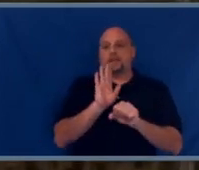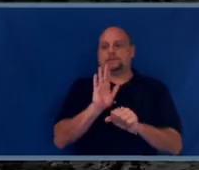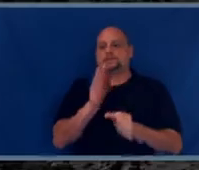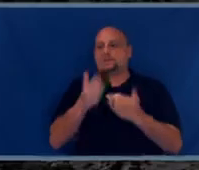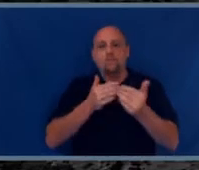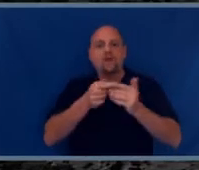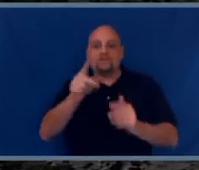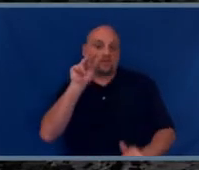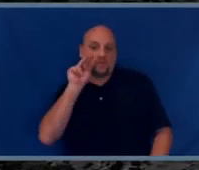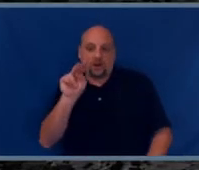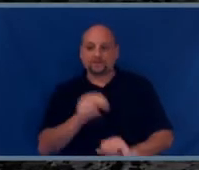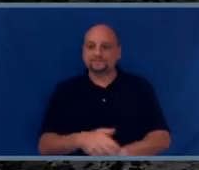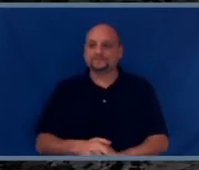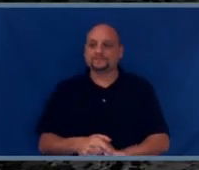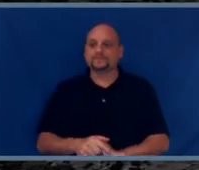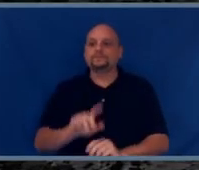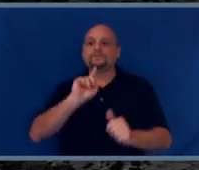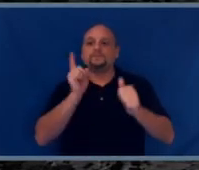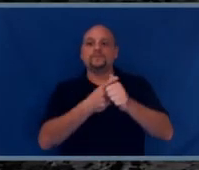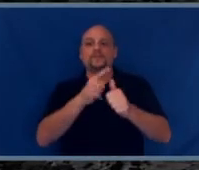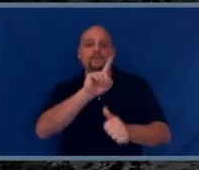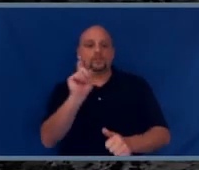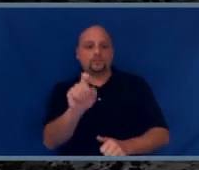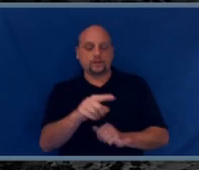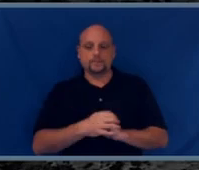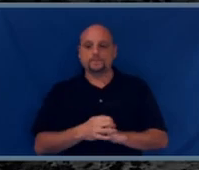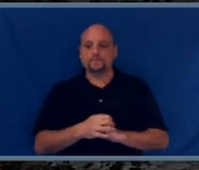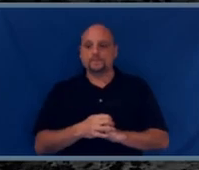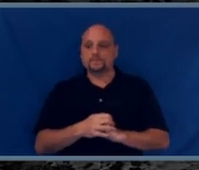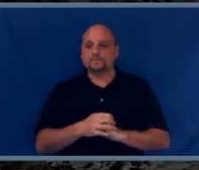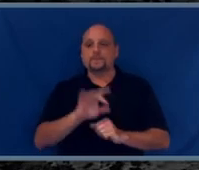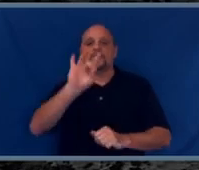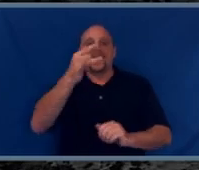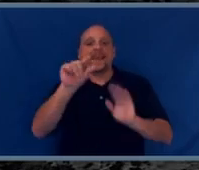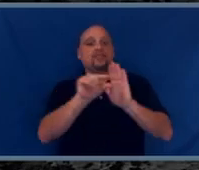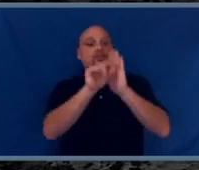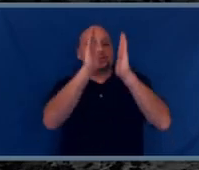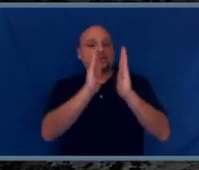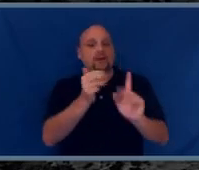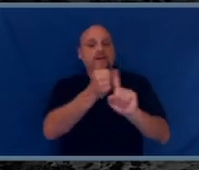OUR FIRST QUESTION IS FROM AN EIGHTH GRADER AT THE MIDDLE SCHOOL.